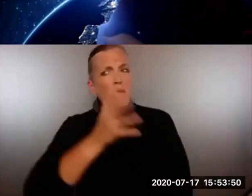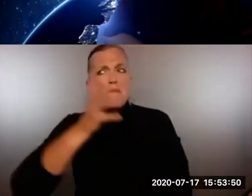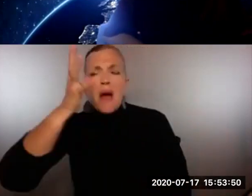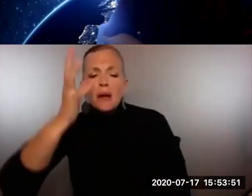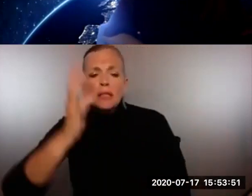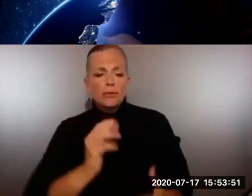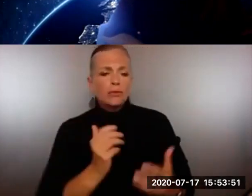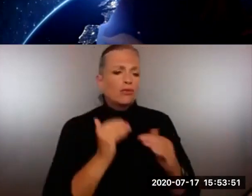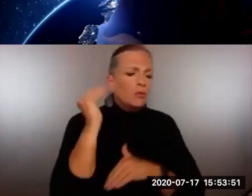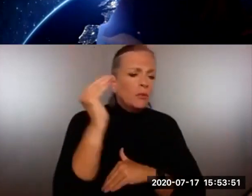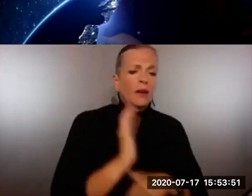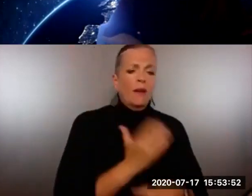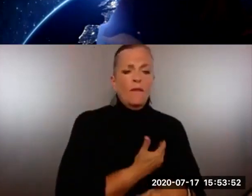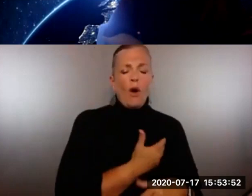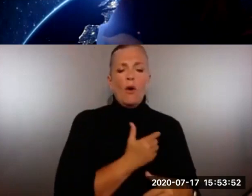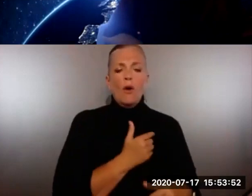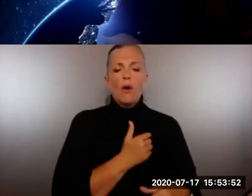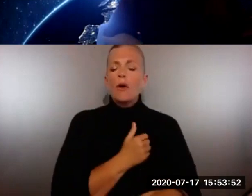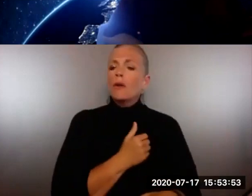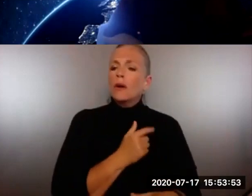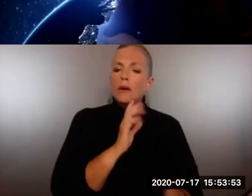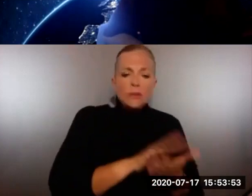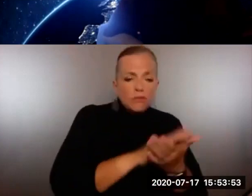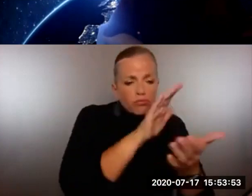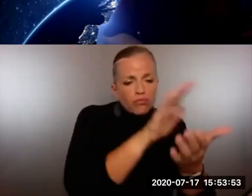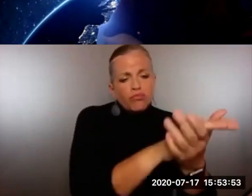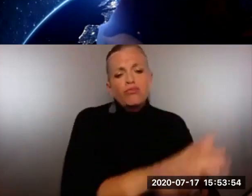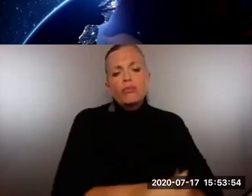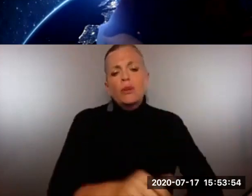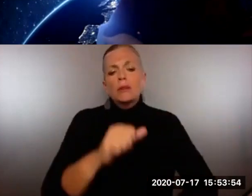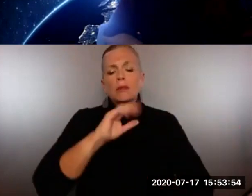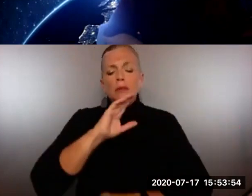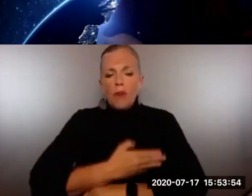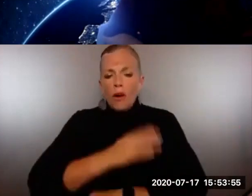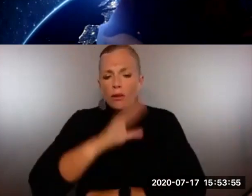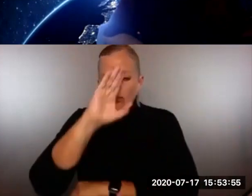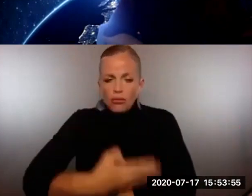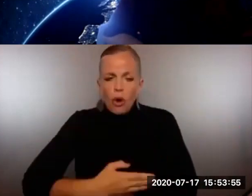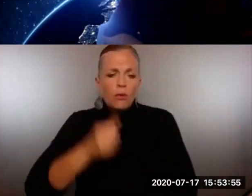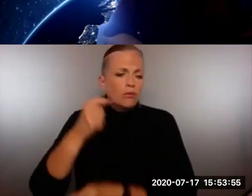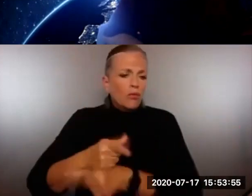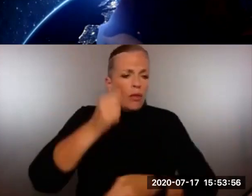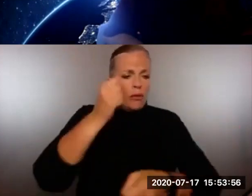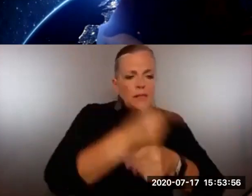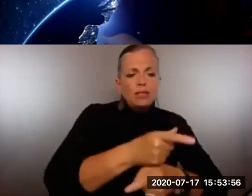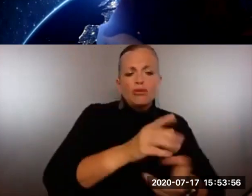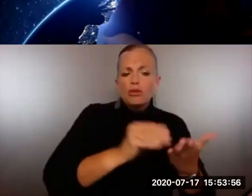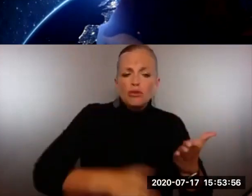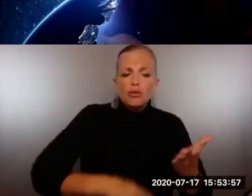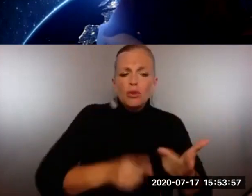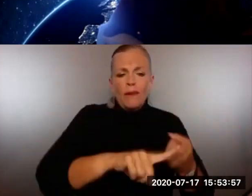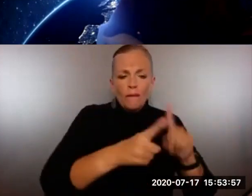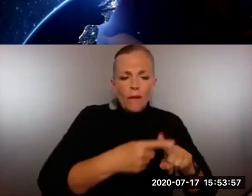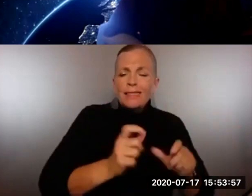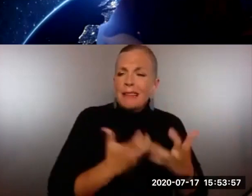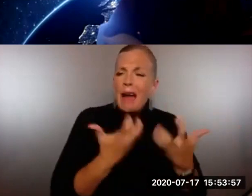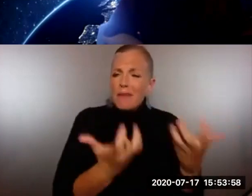and sisters, students, friends, and millions of others,